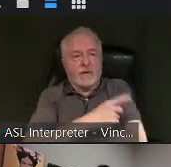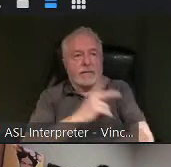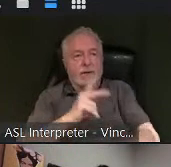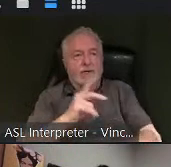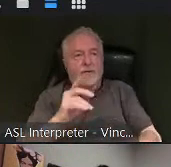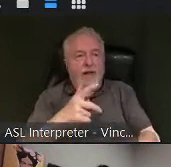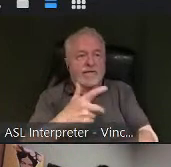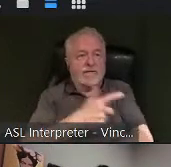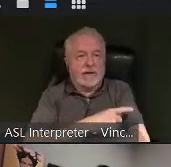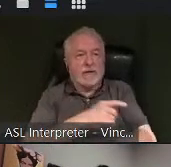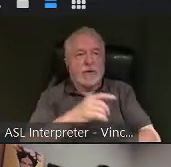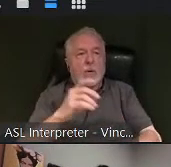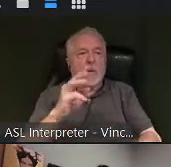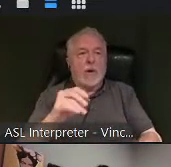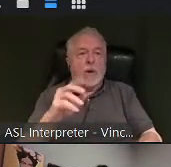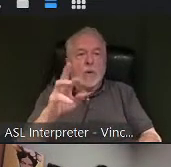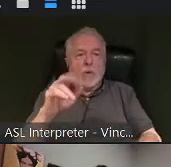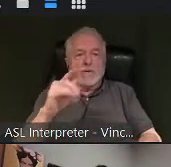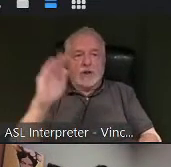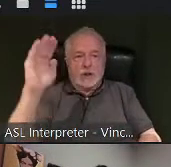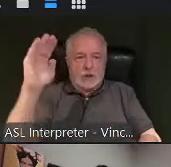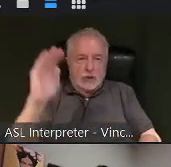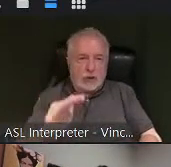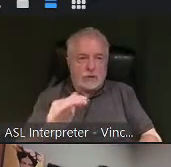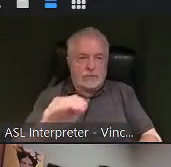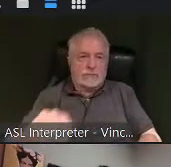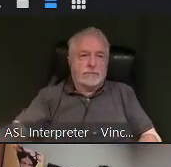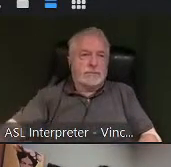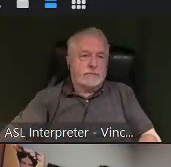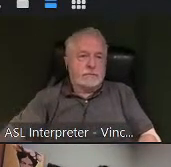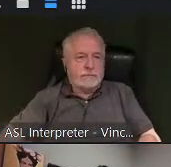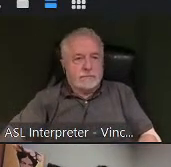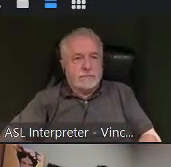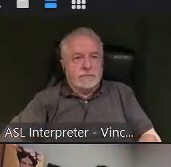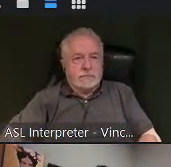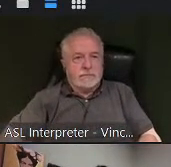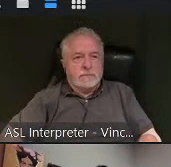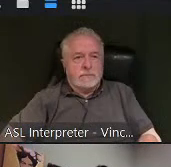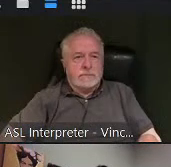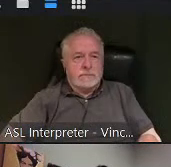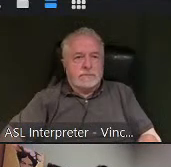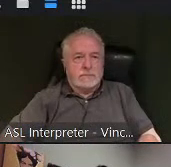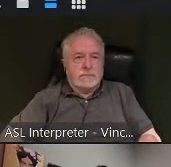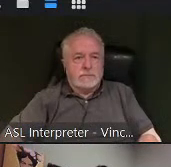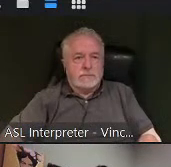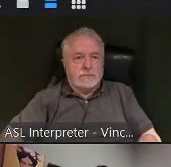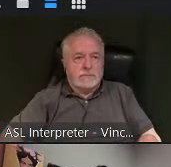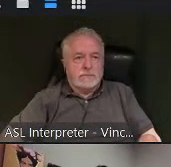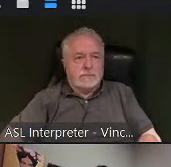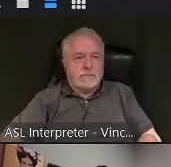been vaccinated, where the rate is very low. So if the county continues to support the